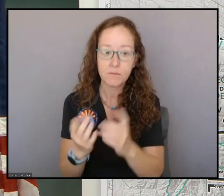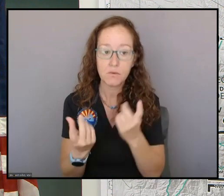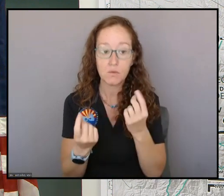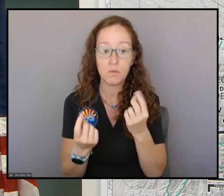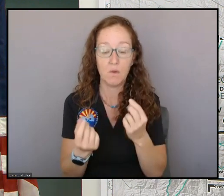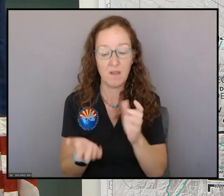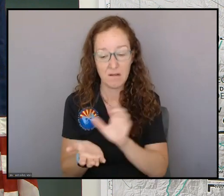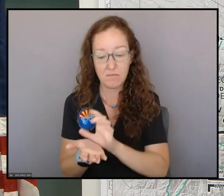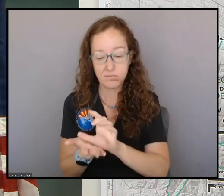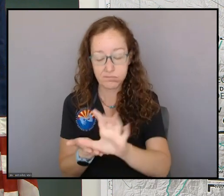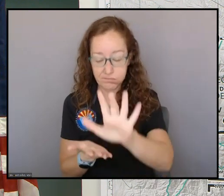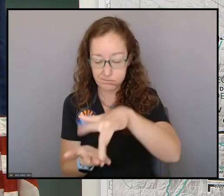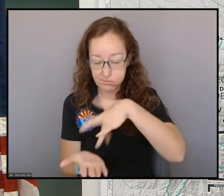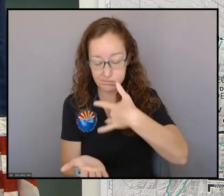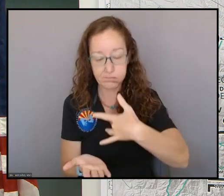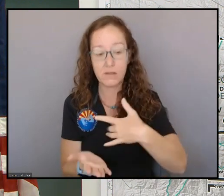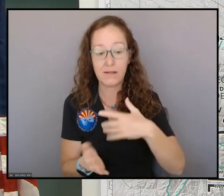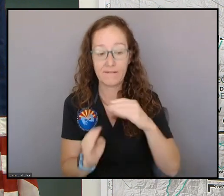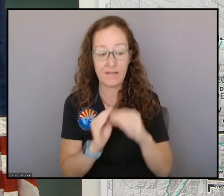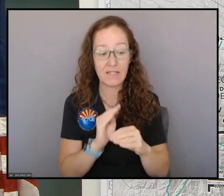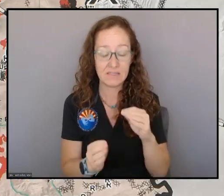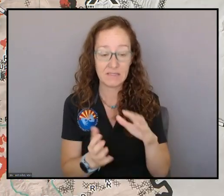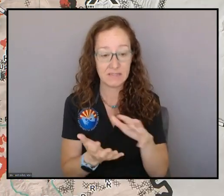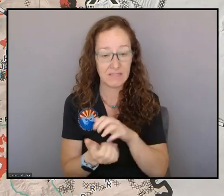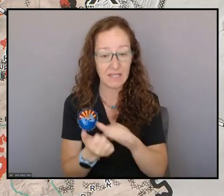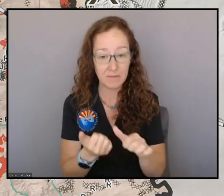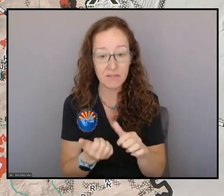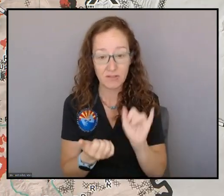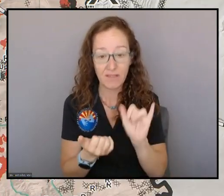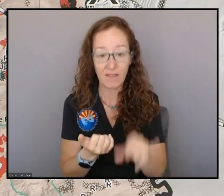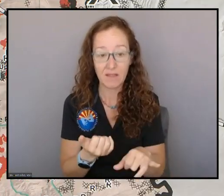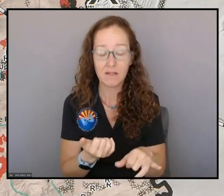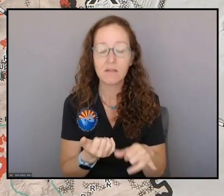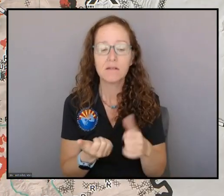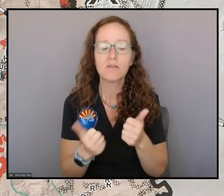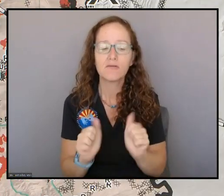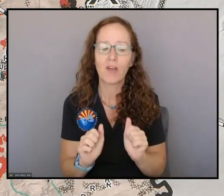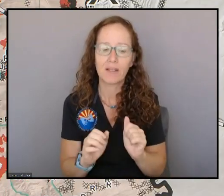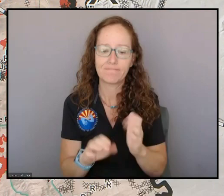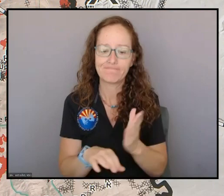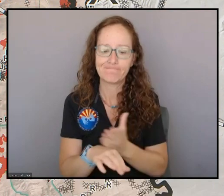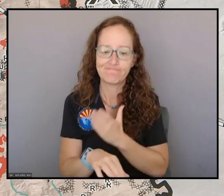the damage that has occurred by our individuals on